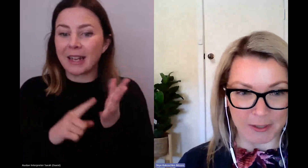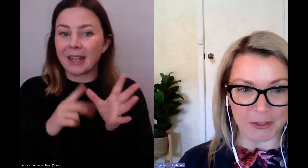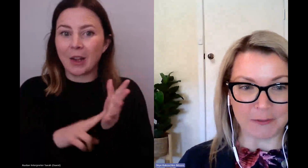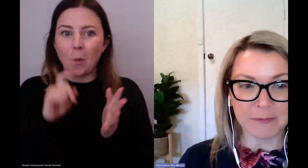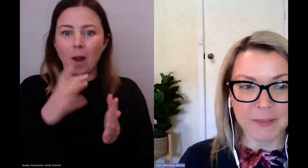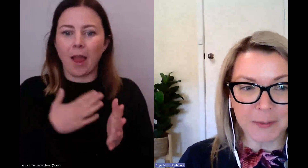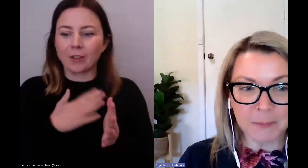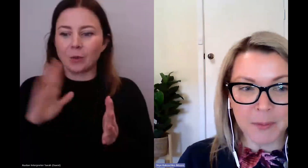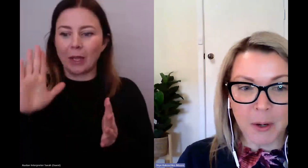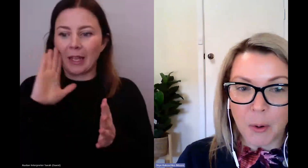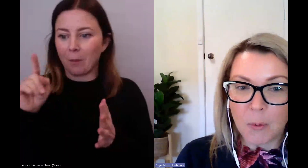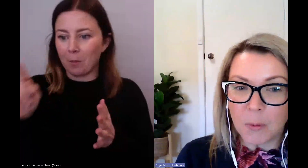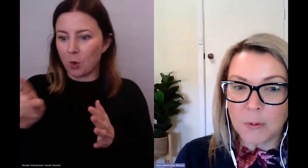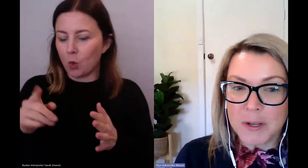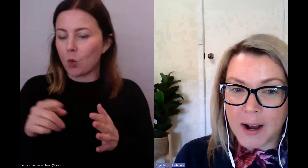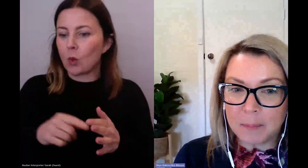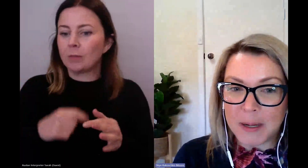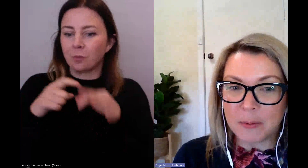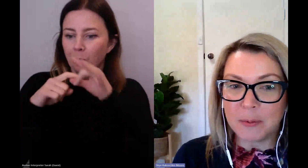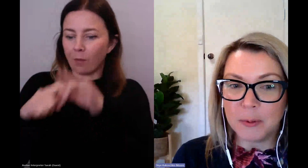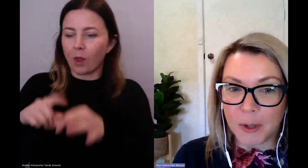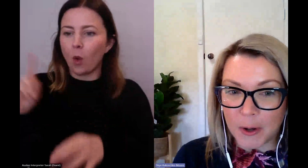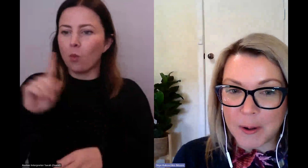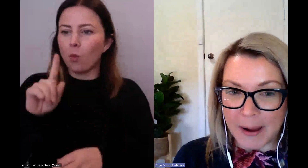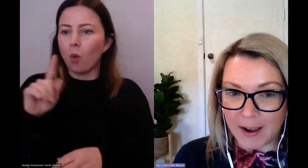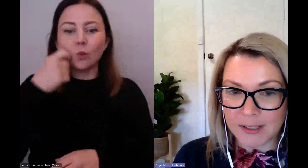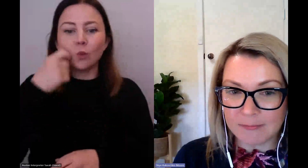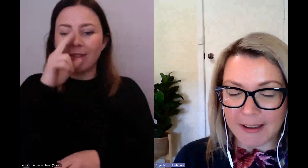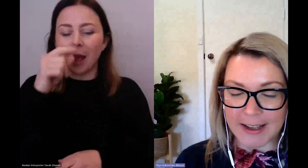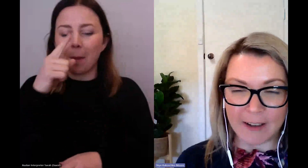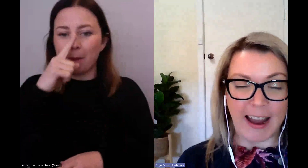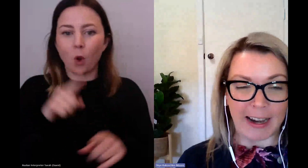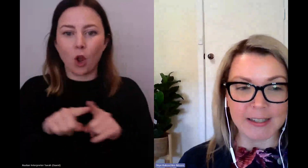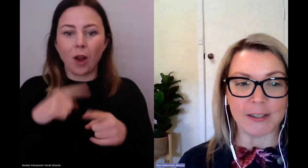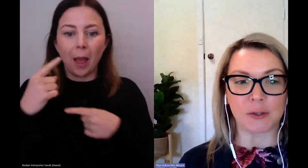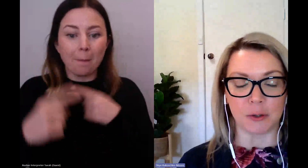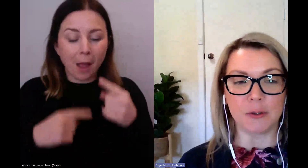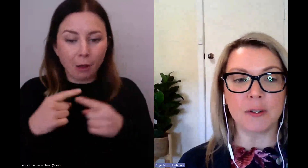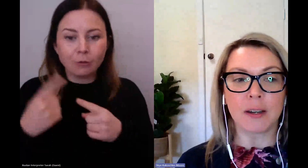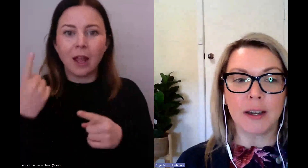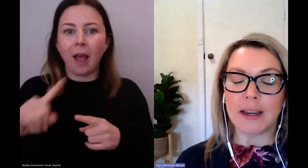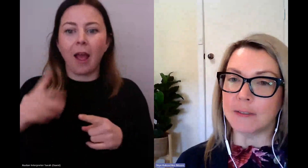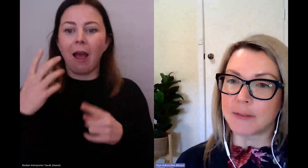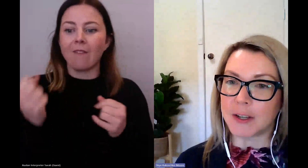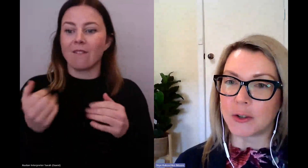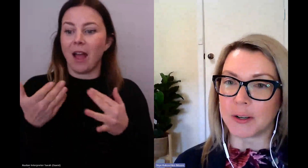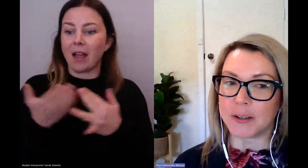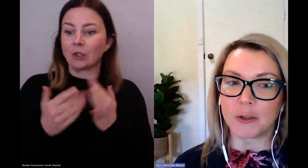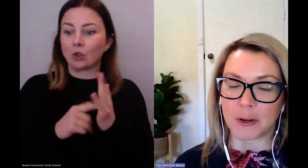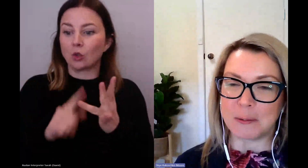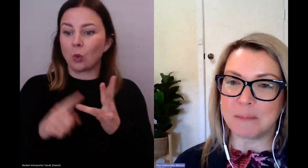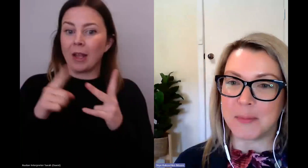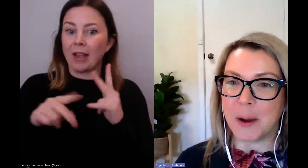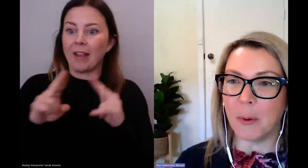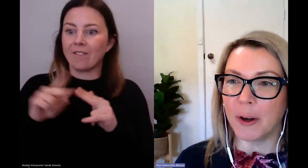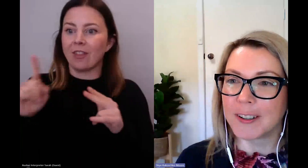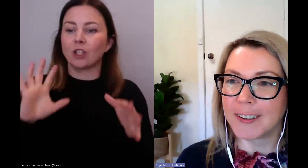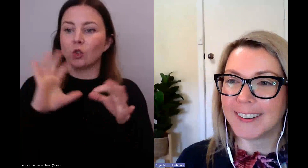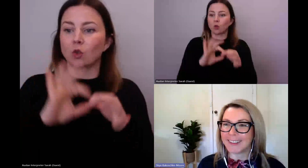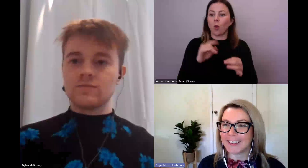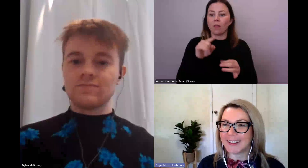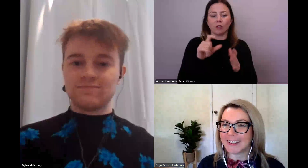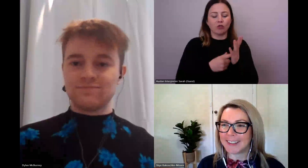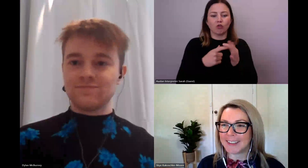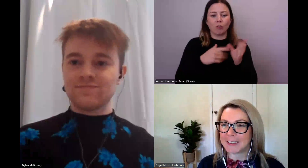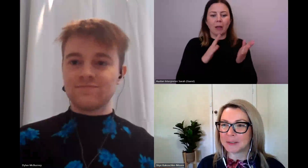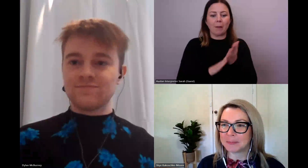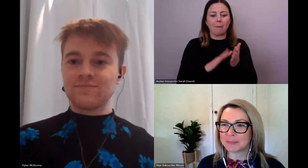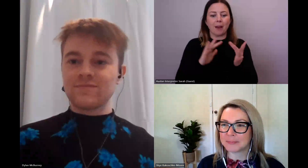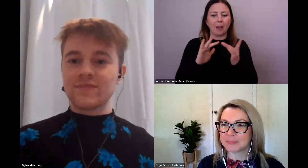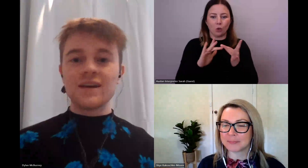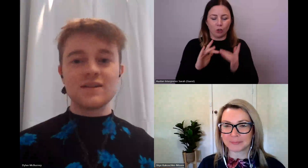question. What will young people learn about and have access to if they join the DREAM Network.